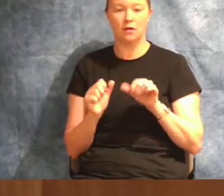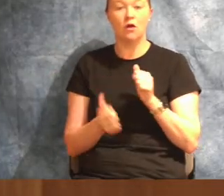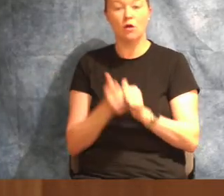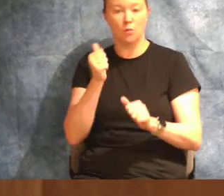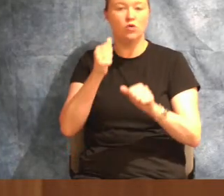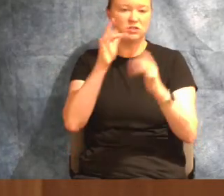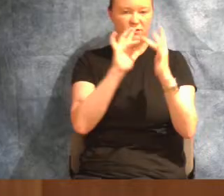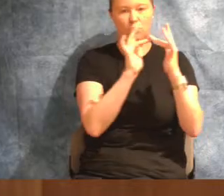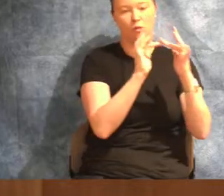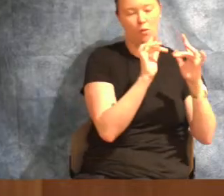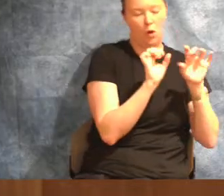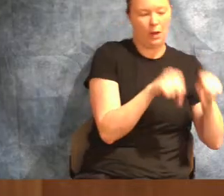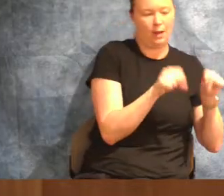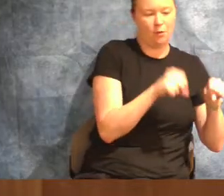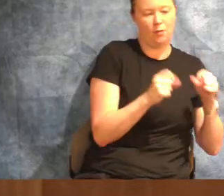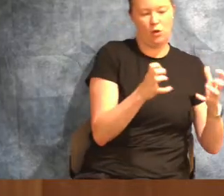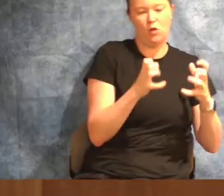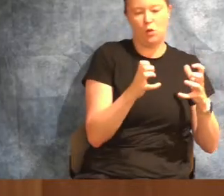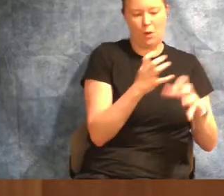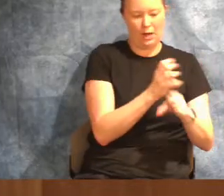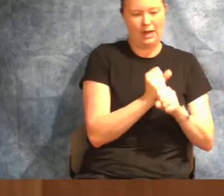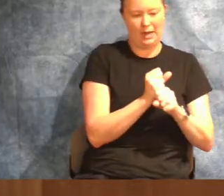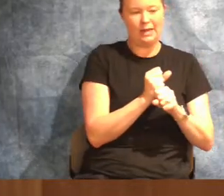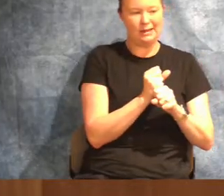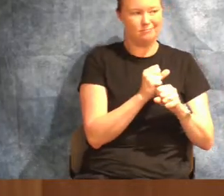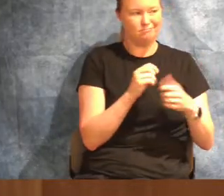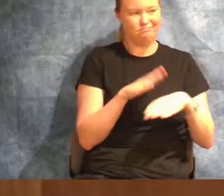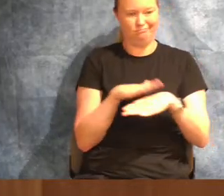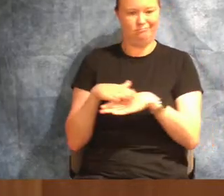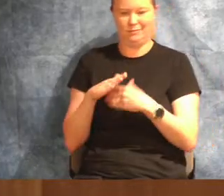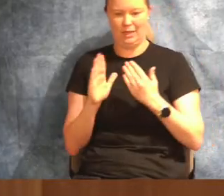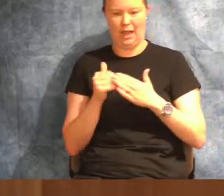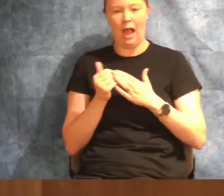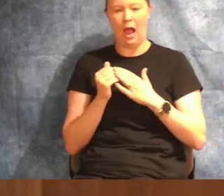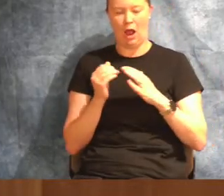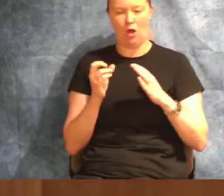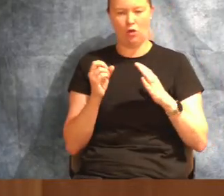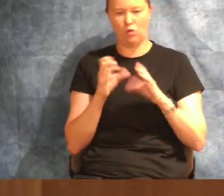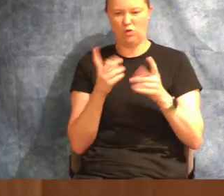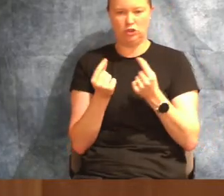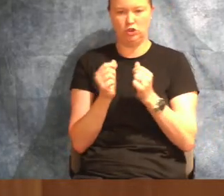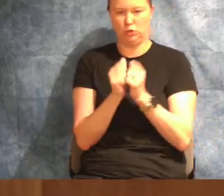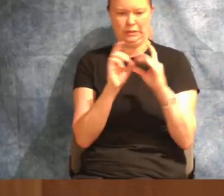capable, we just wanted to give kind of discretion and power back to the departments to determine